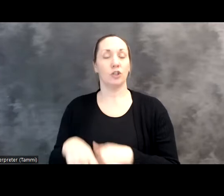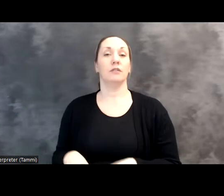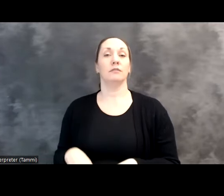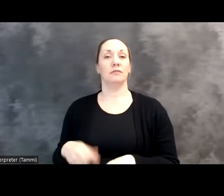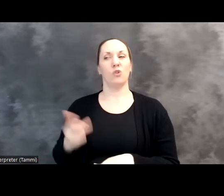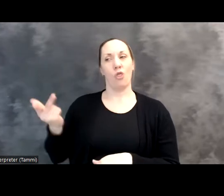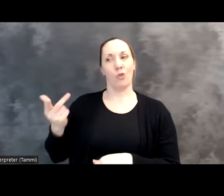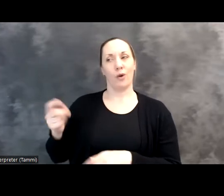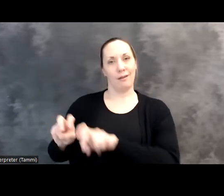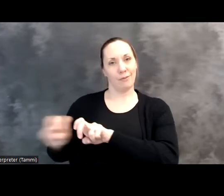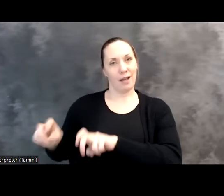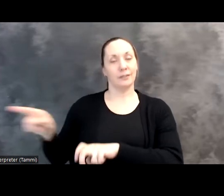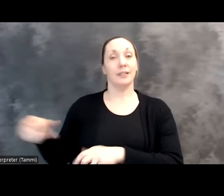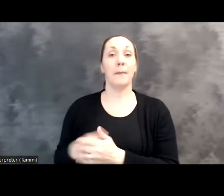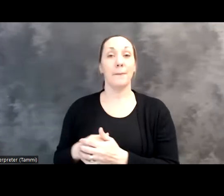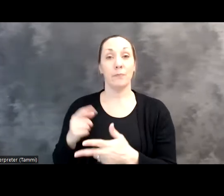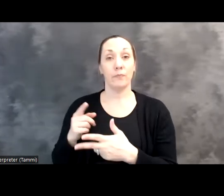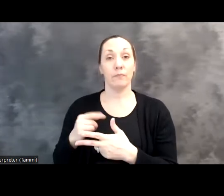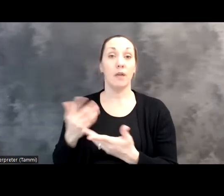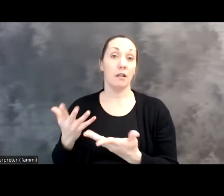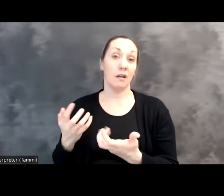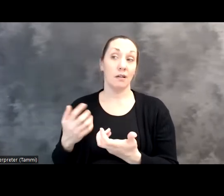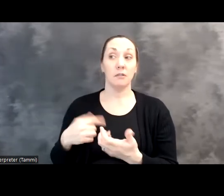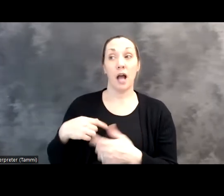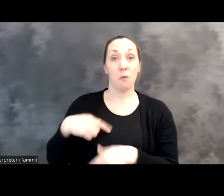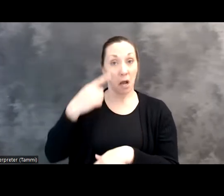I would like to start by asking the first question